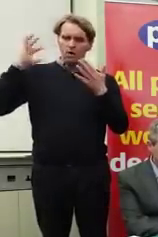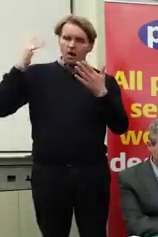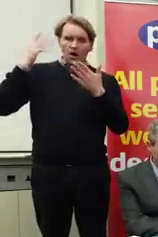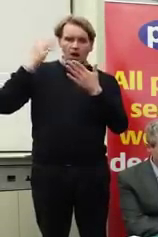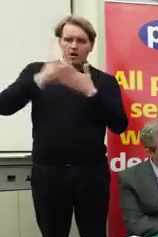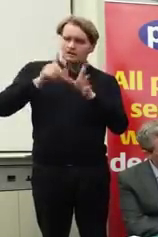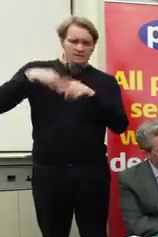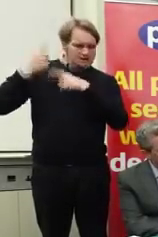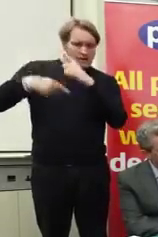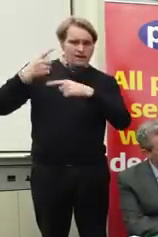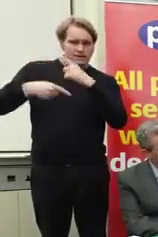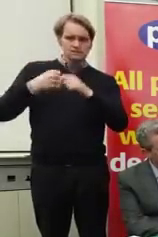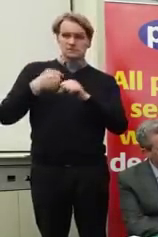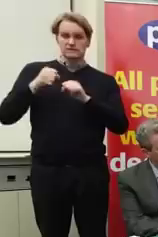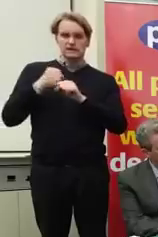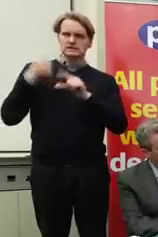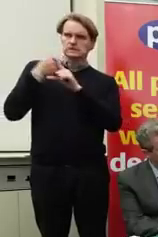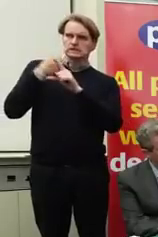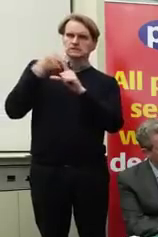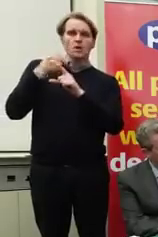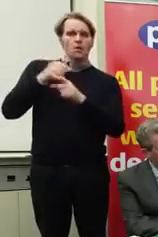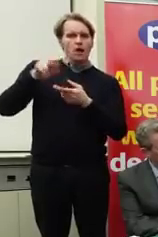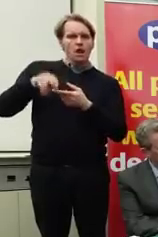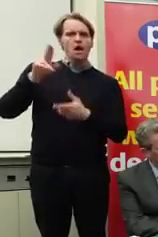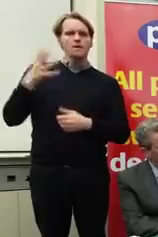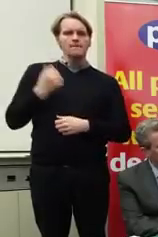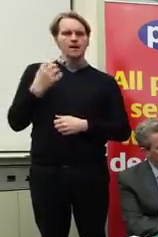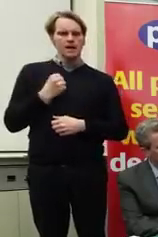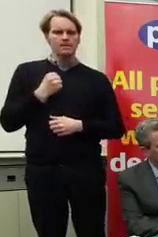we're getting some questions in about what we need to do if we we move to that